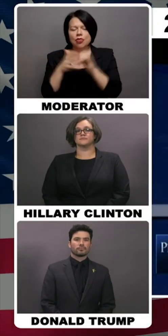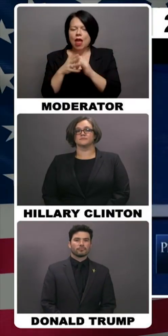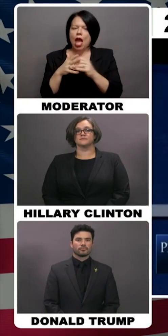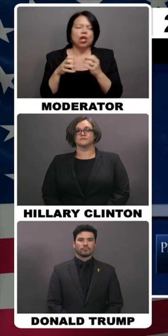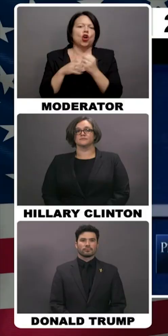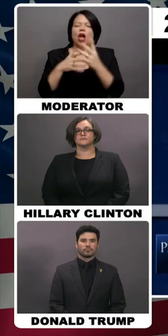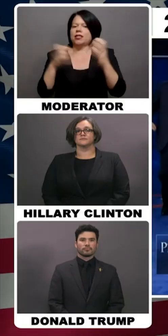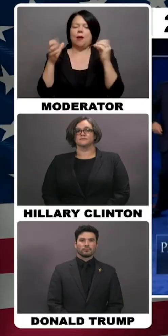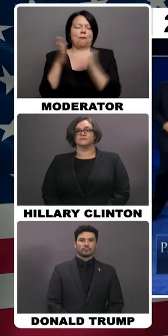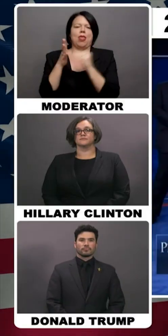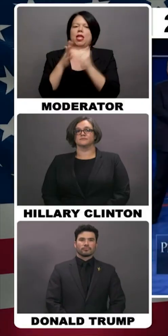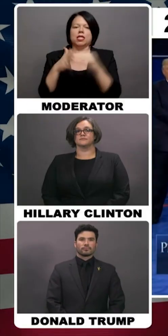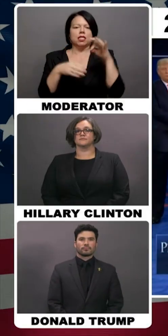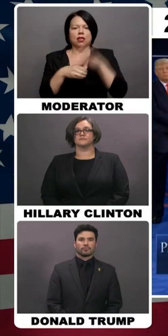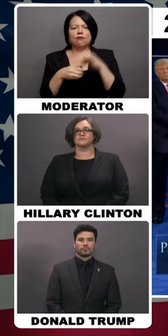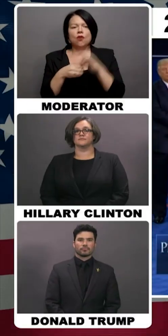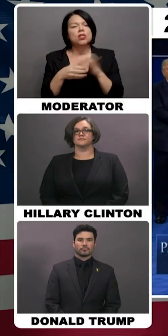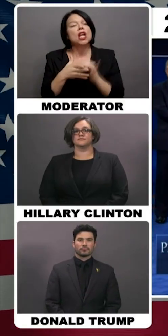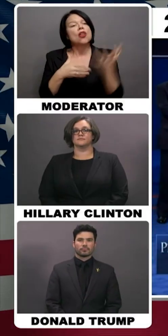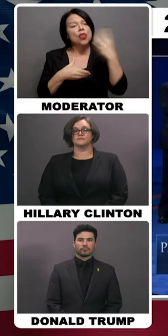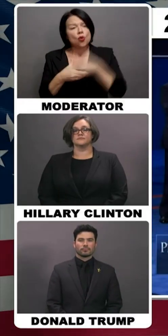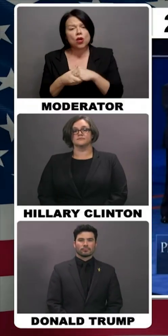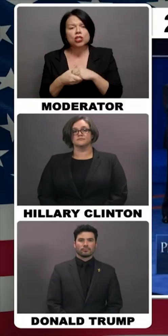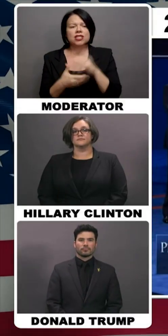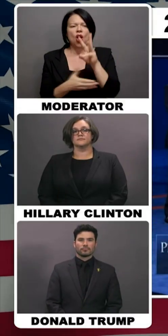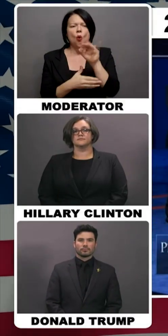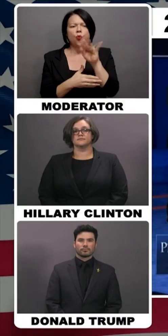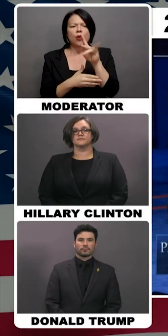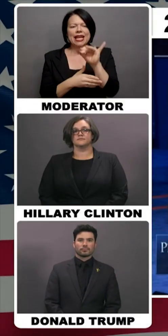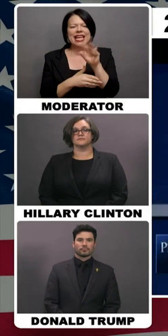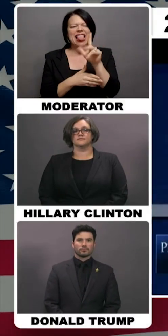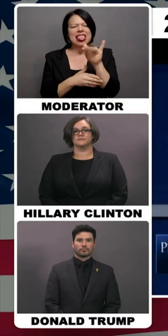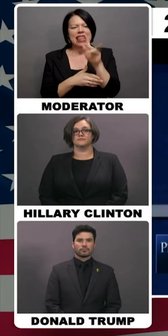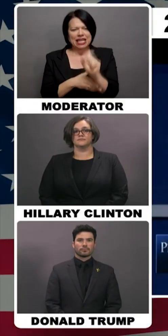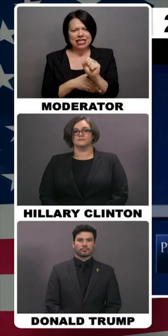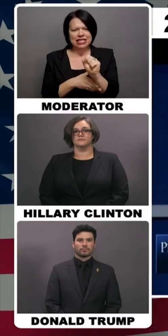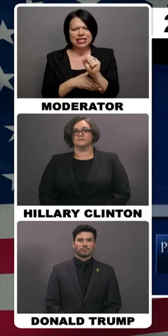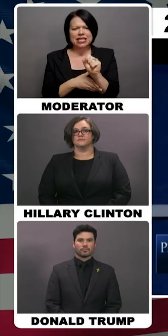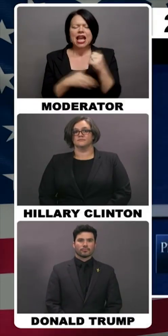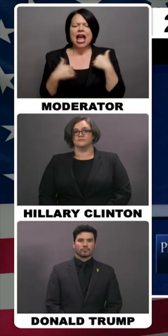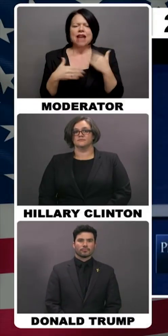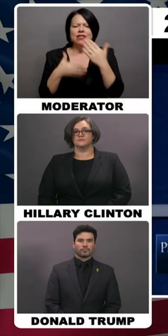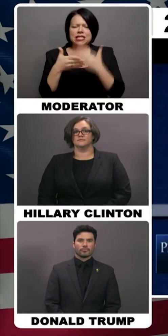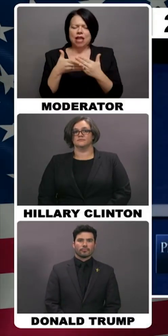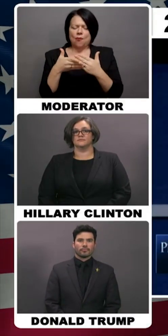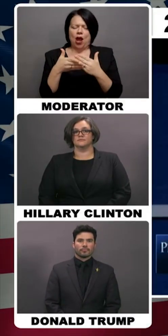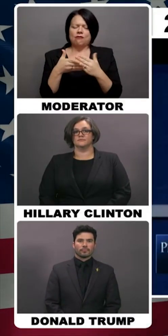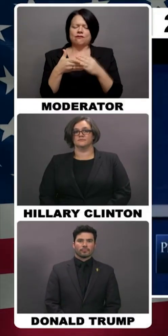This question involves WikiLeaks release of purported excerpts of Secretary Clinton's paid speeches,